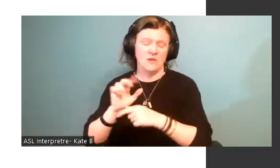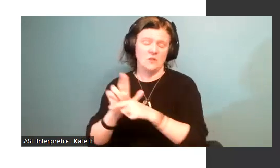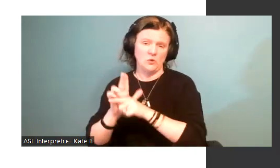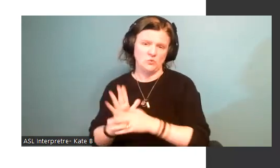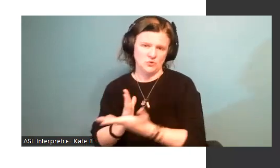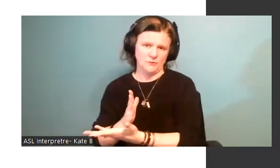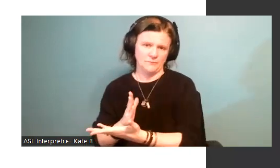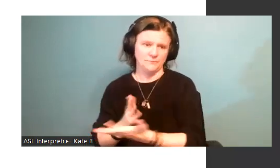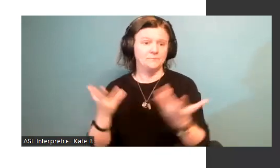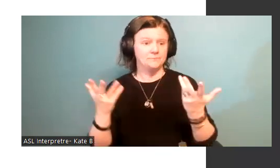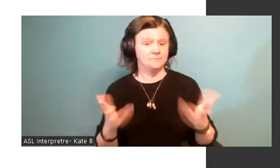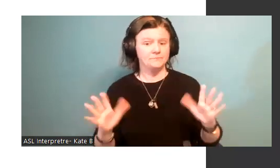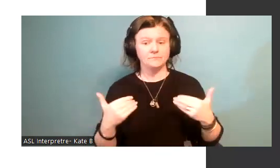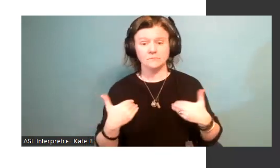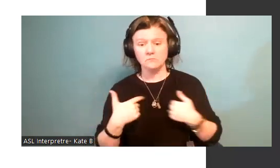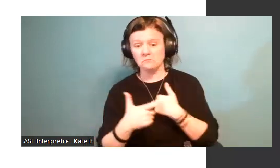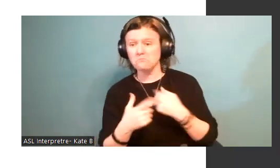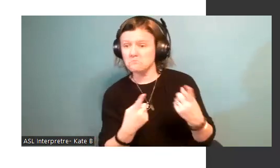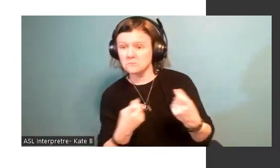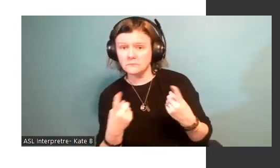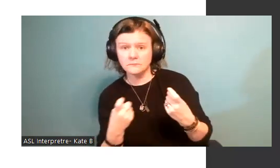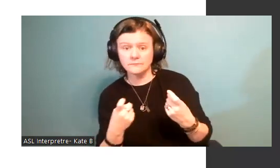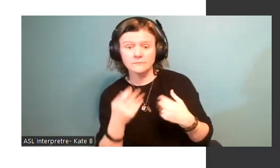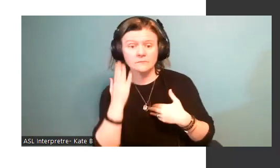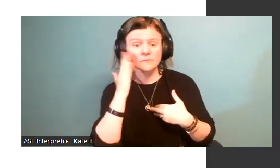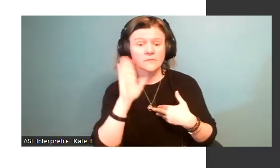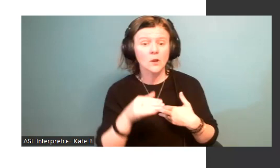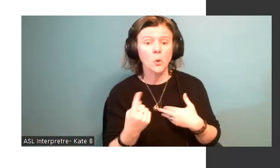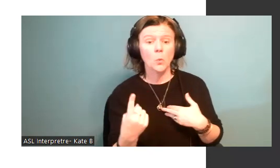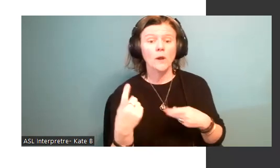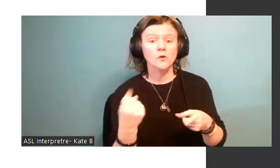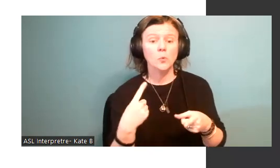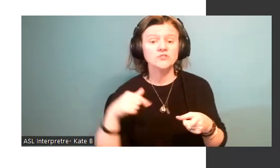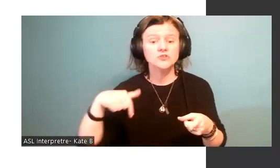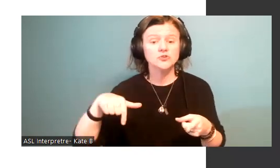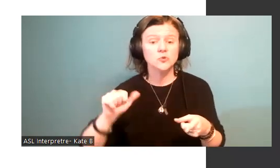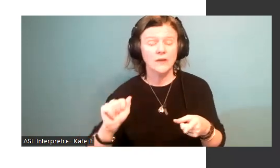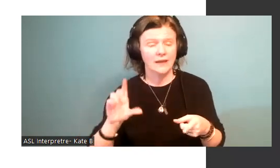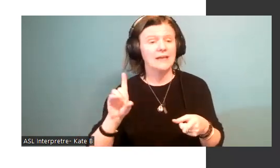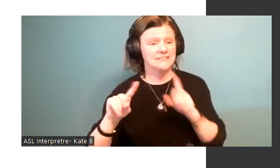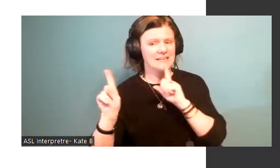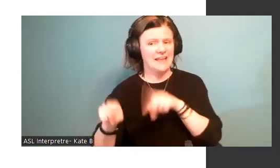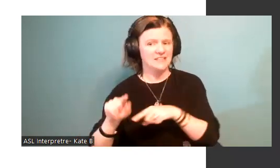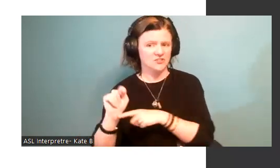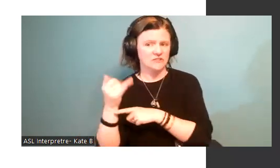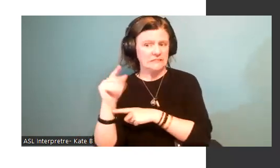and how can you make it more user friendly and how important it is for a user to be up to date